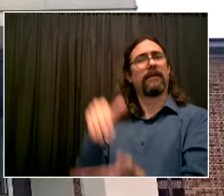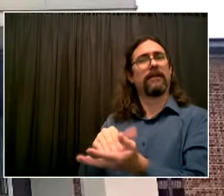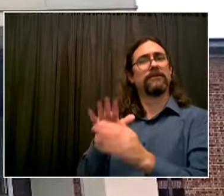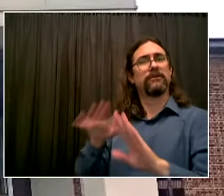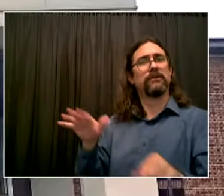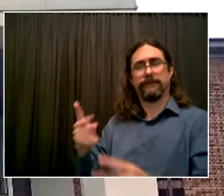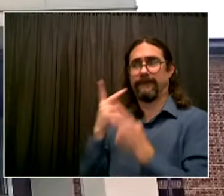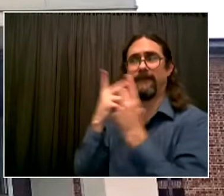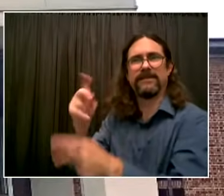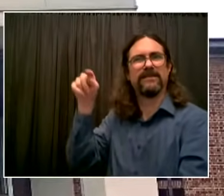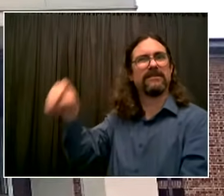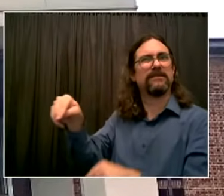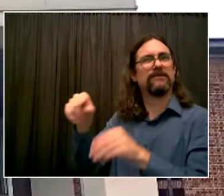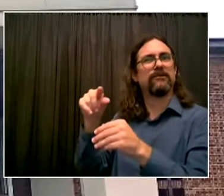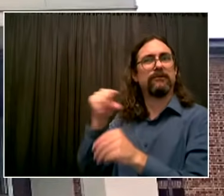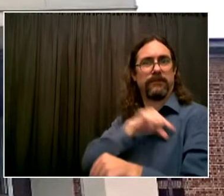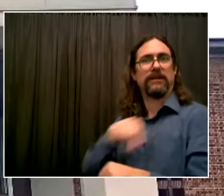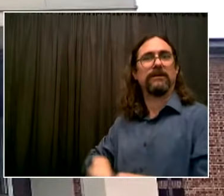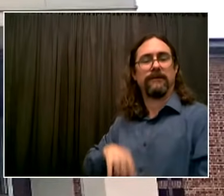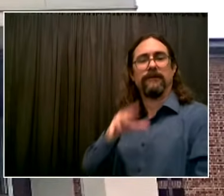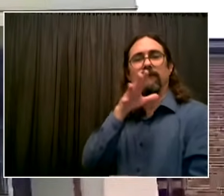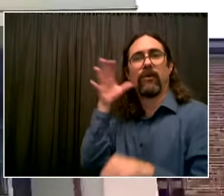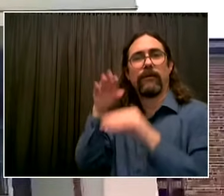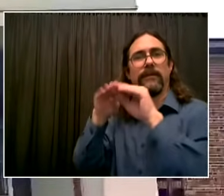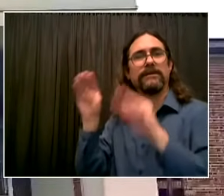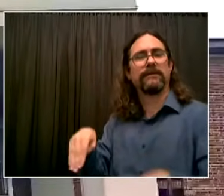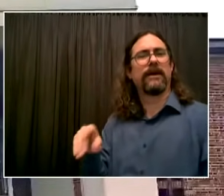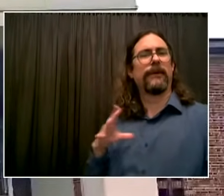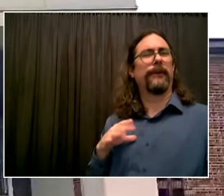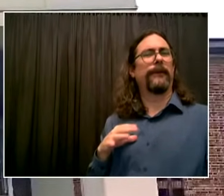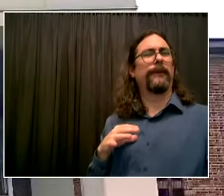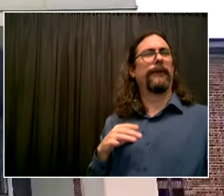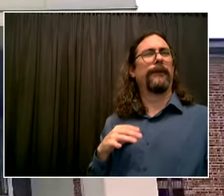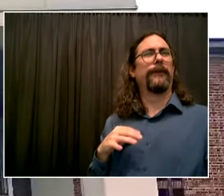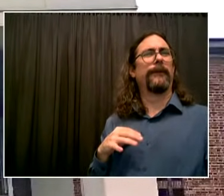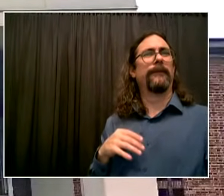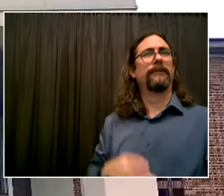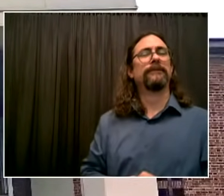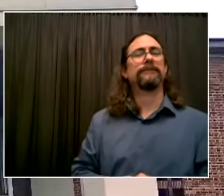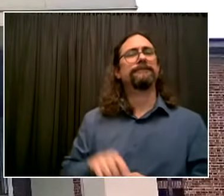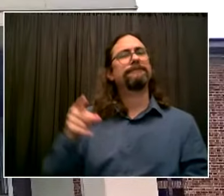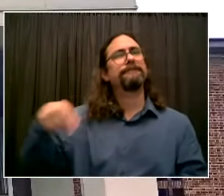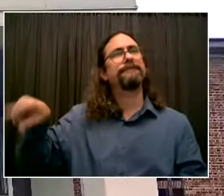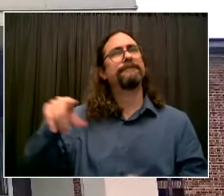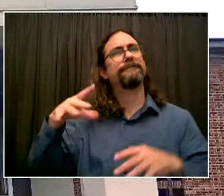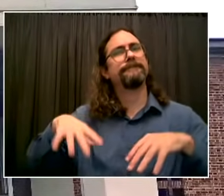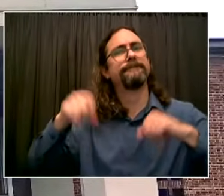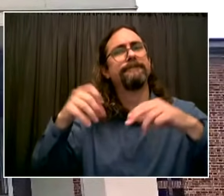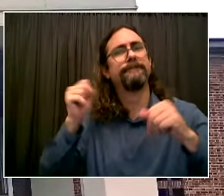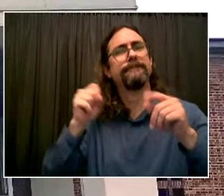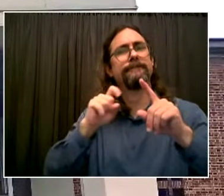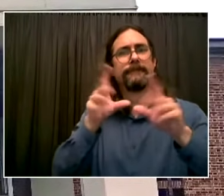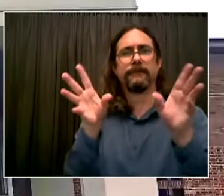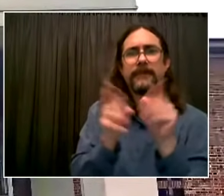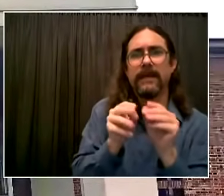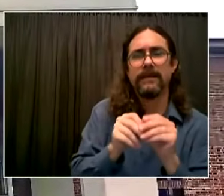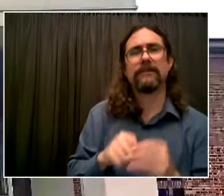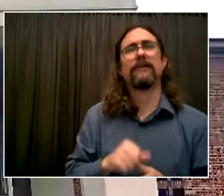PELOPE TO JENOY WITH THEIR FAMILY AS THE MAYOR AND I DID A FEW WEEKS